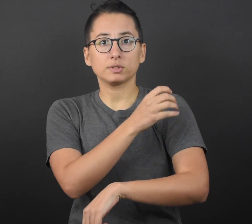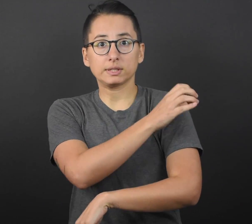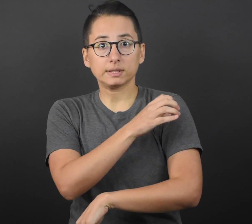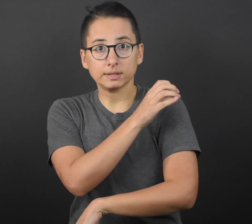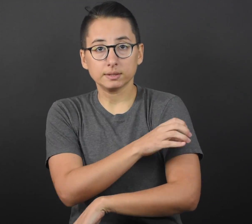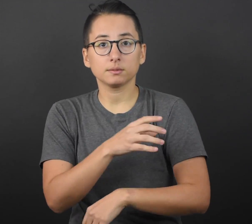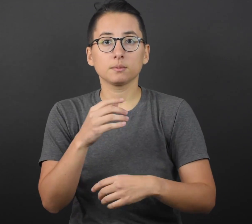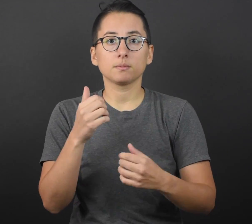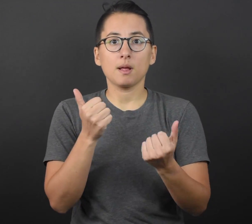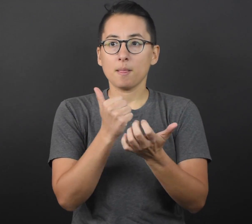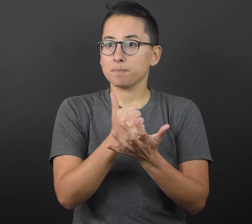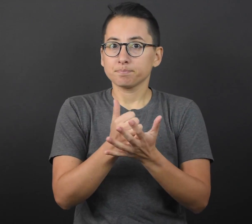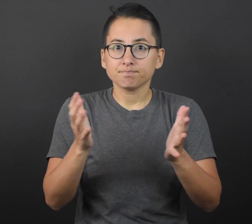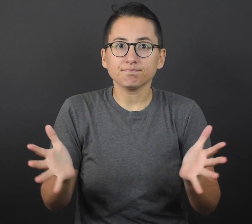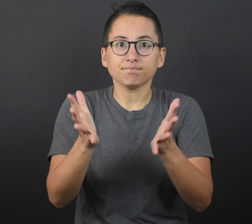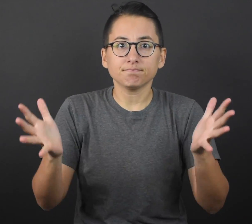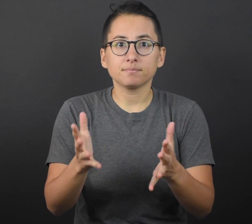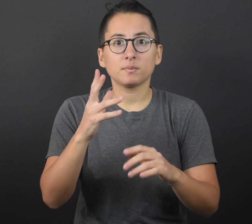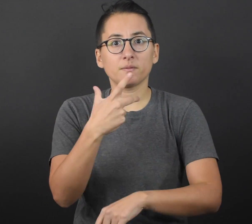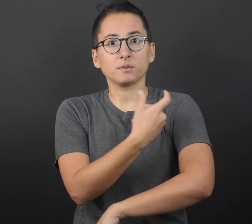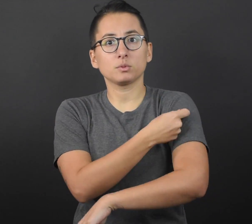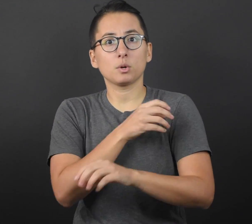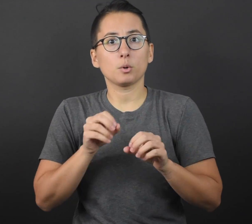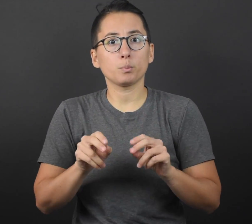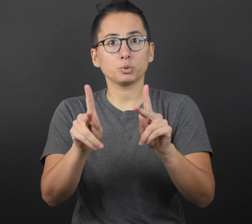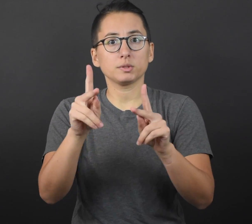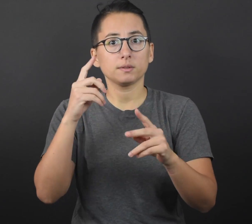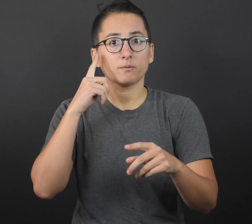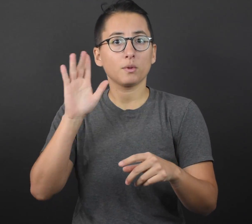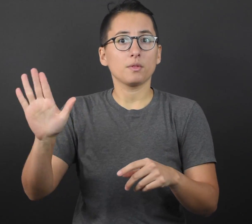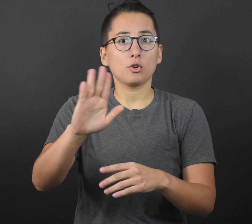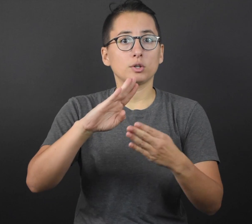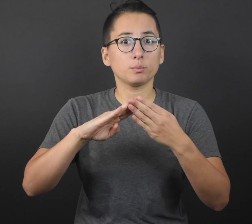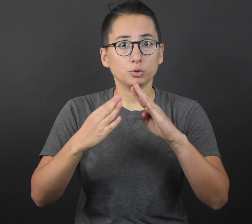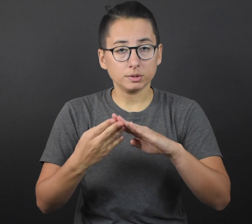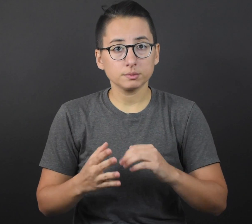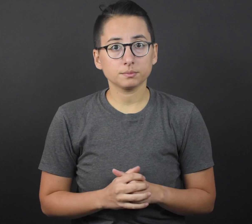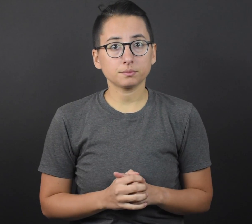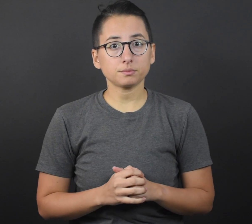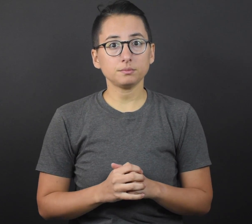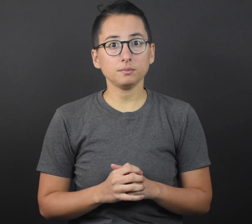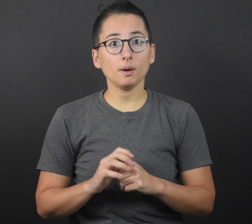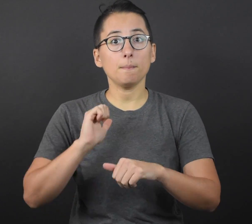vaccination clinics and helped promote the vaccination opportunity to their communities.